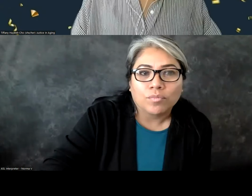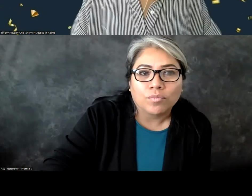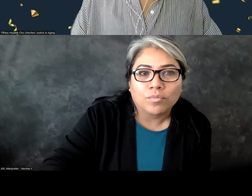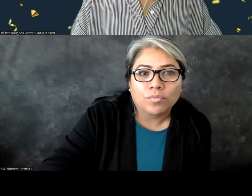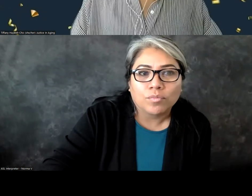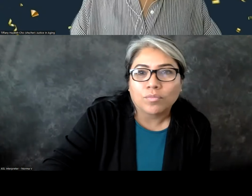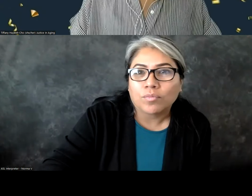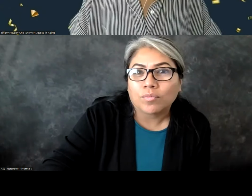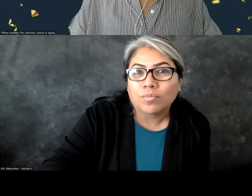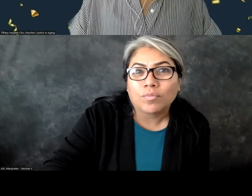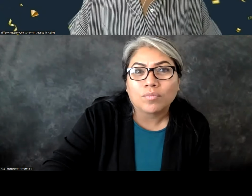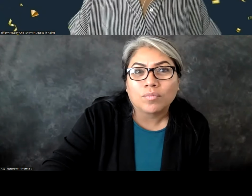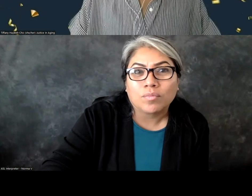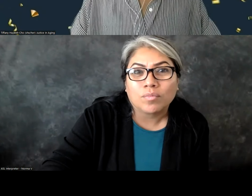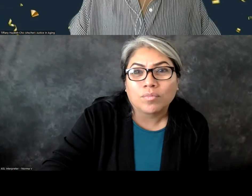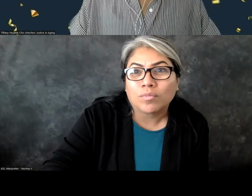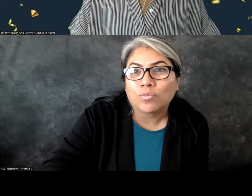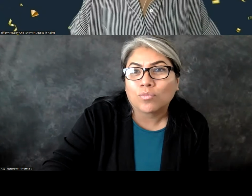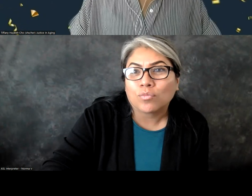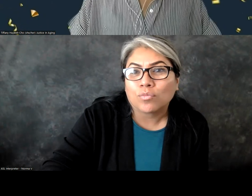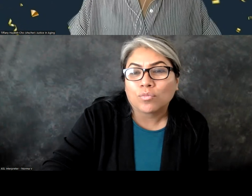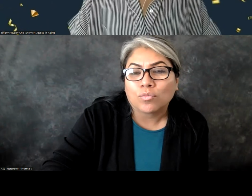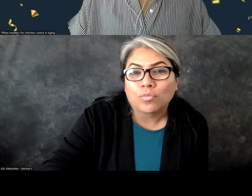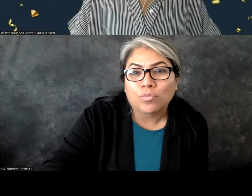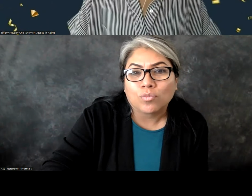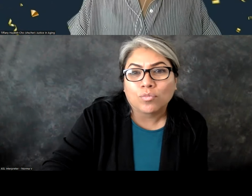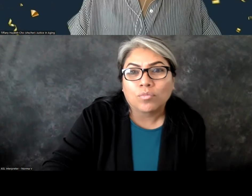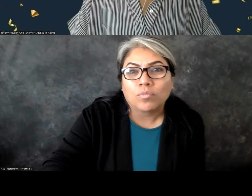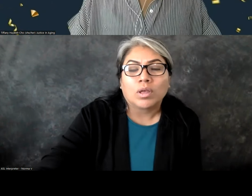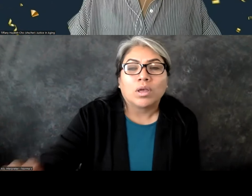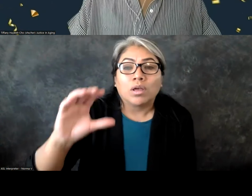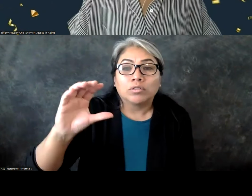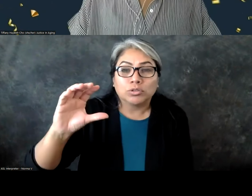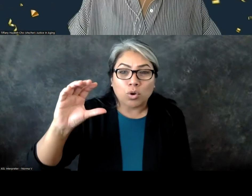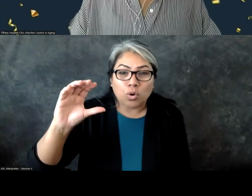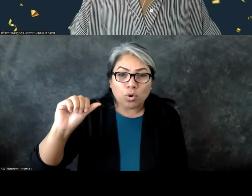going to work, what is included, what is not, Bea and